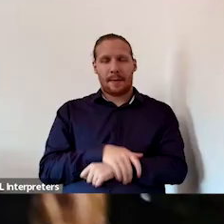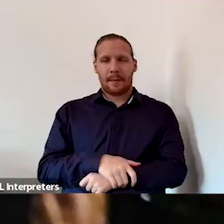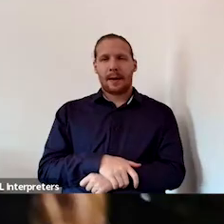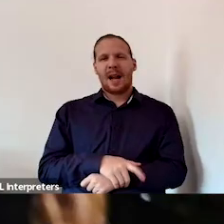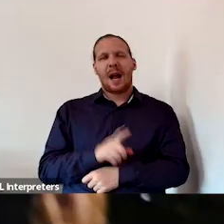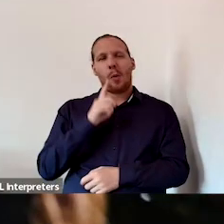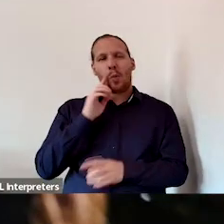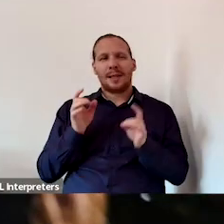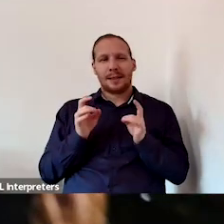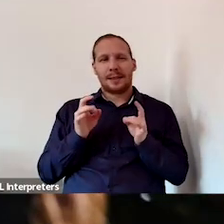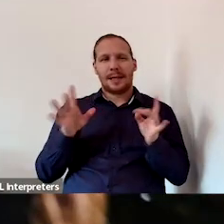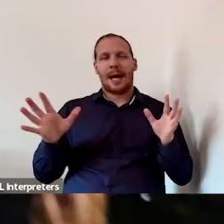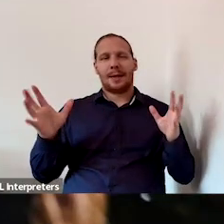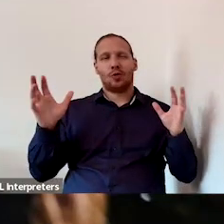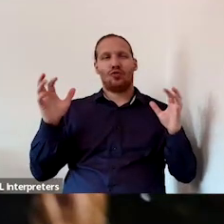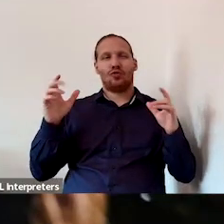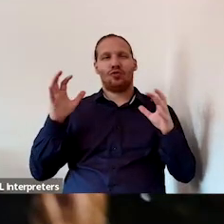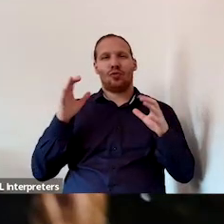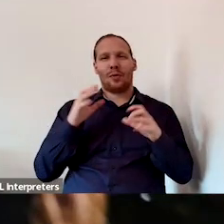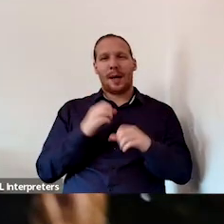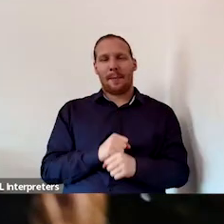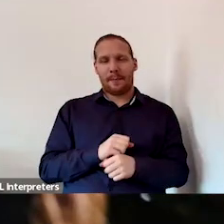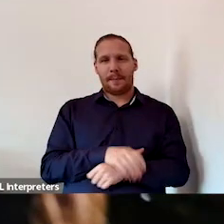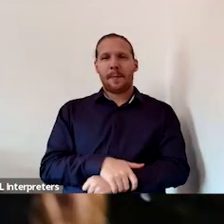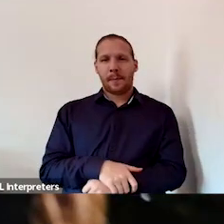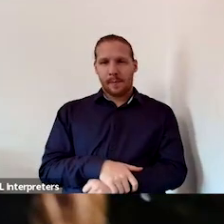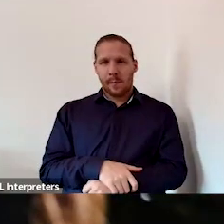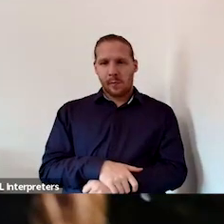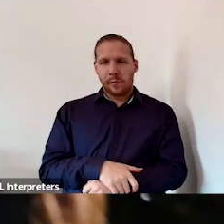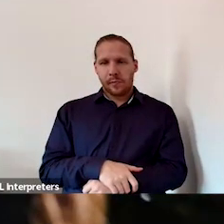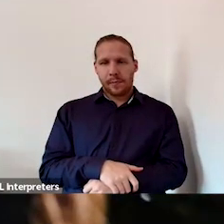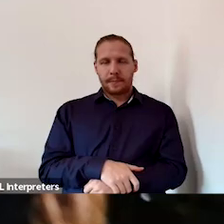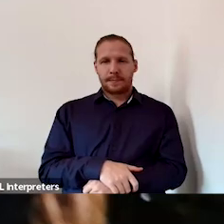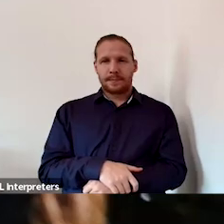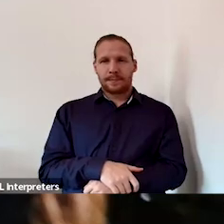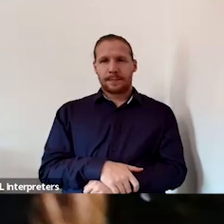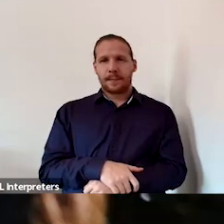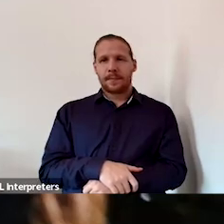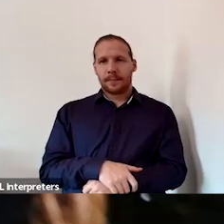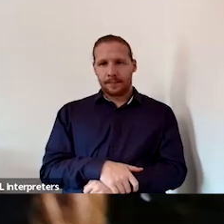messages before giving some final thanks. So the first,